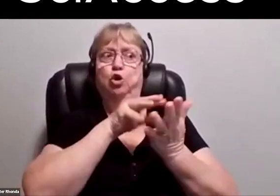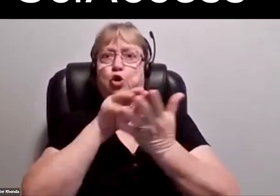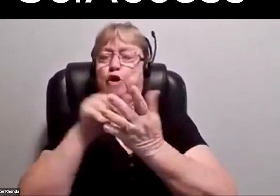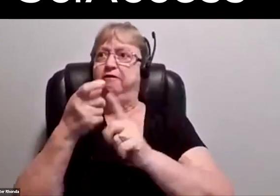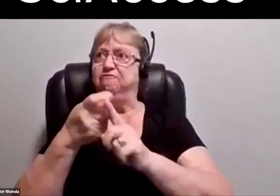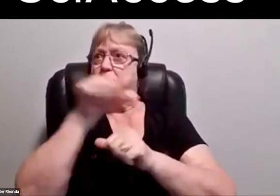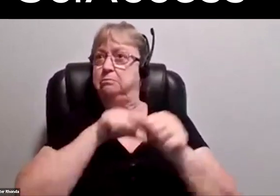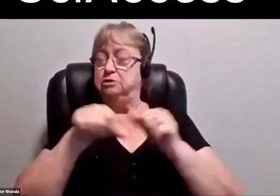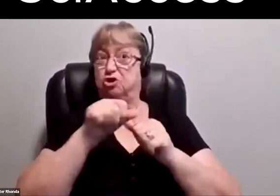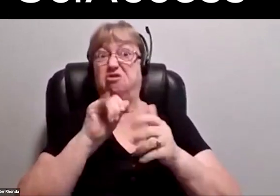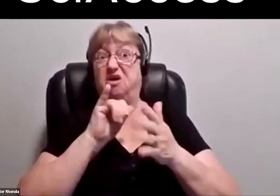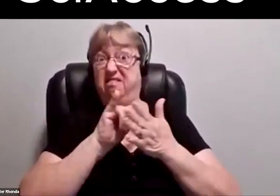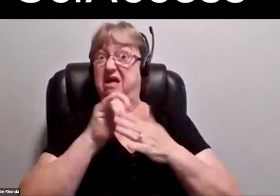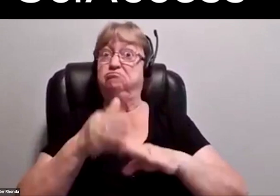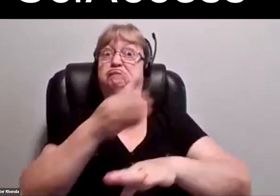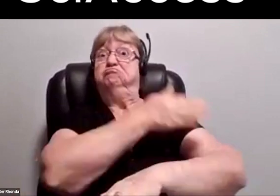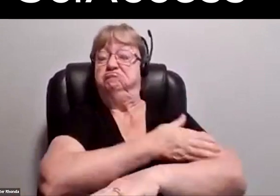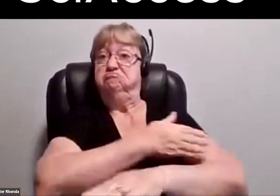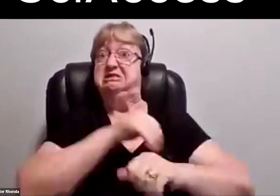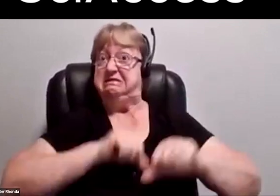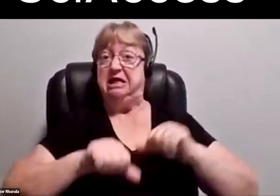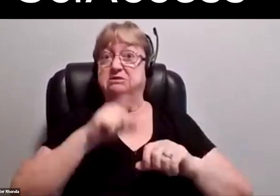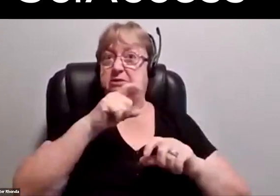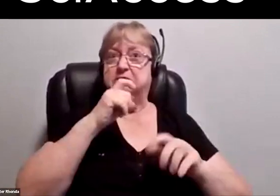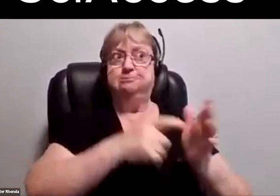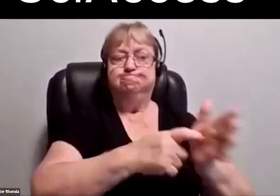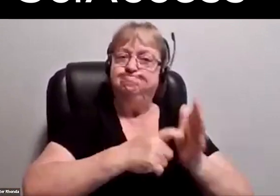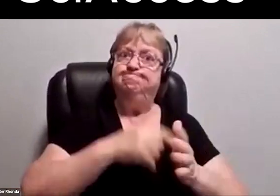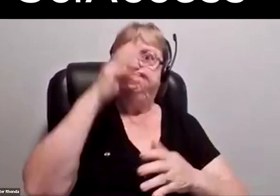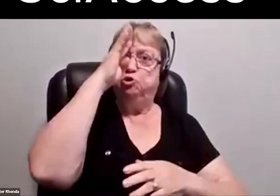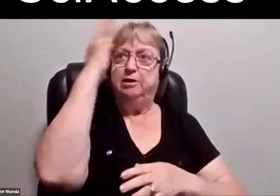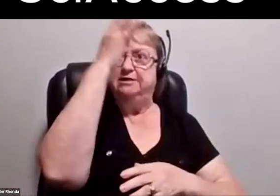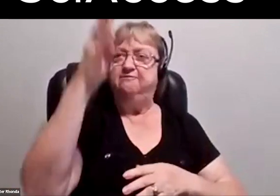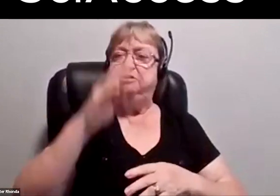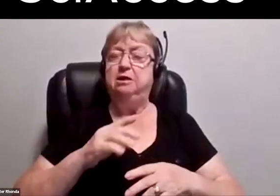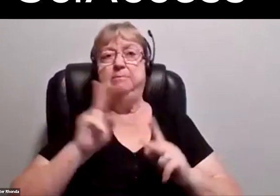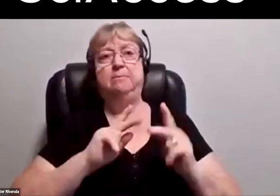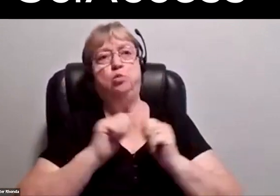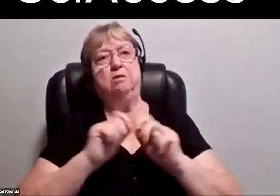because science demands creativity, people with different perspectives have new ideas,